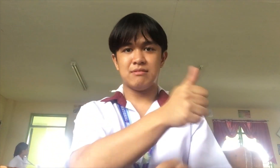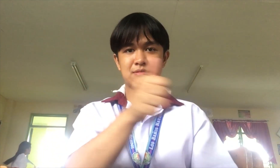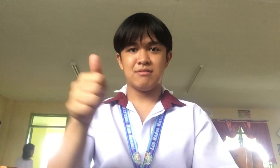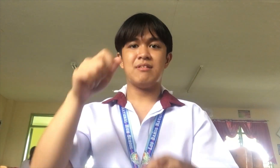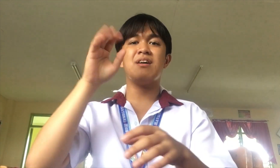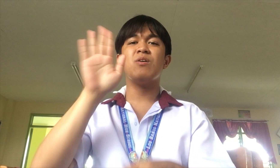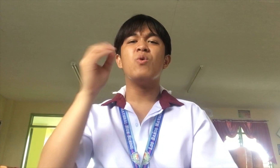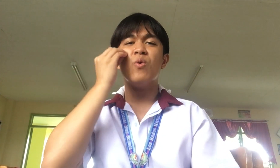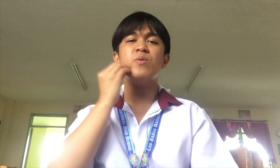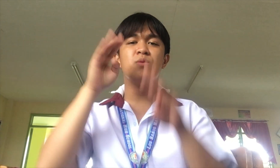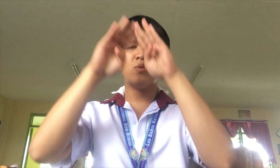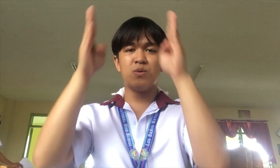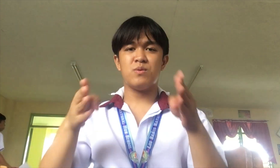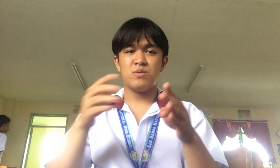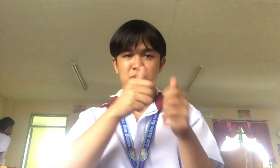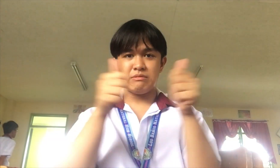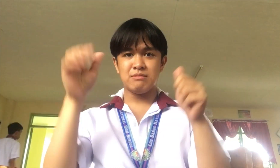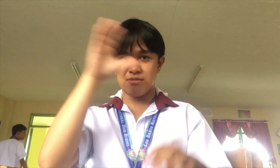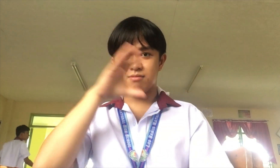researching even at home